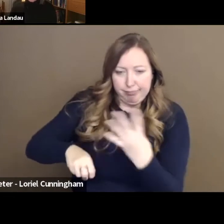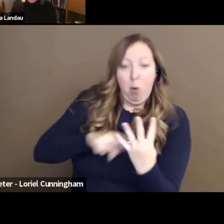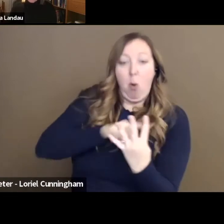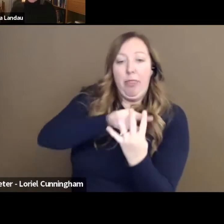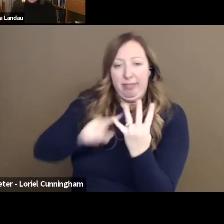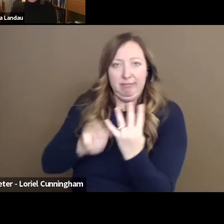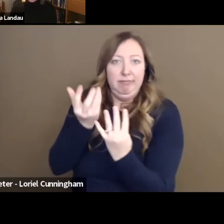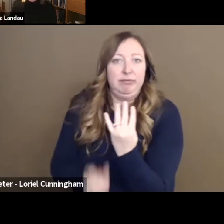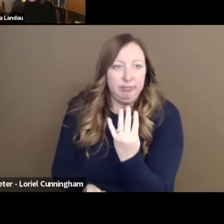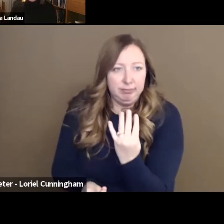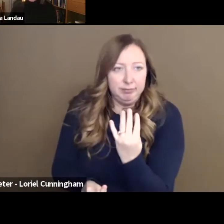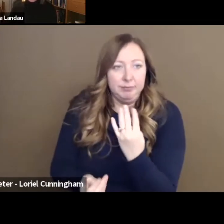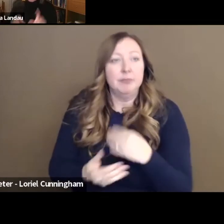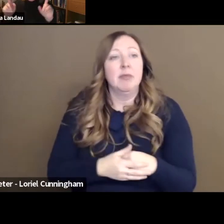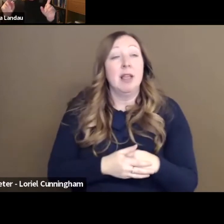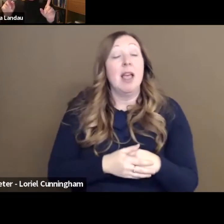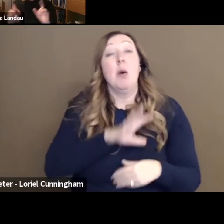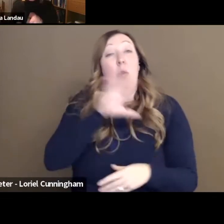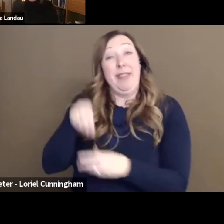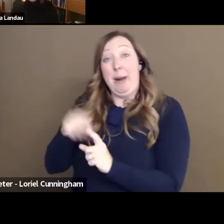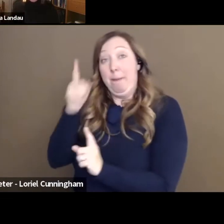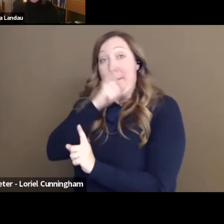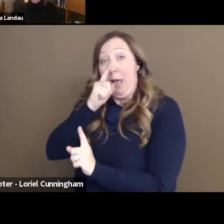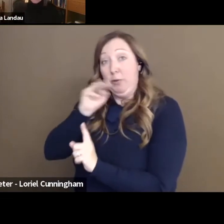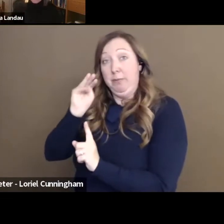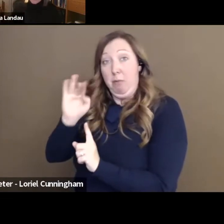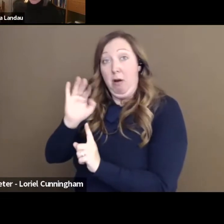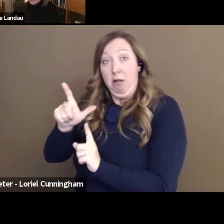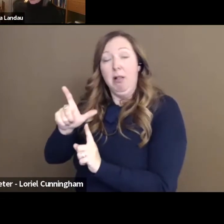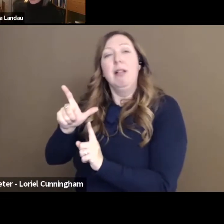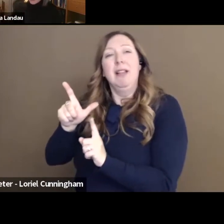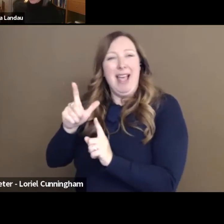genes and so this has in a contiguous